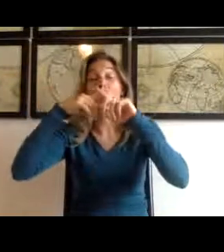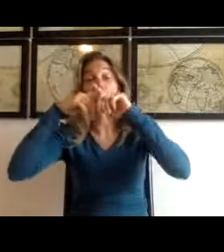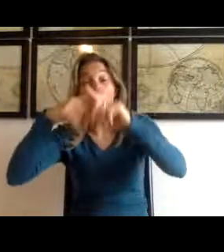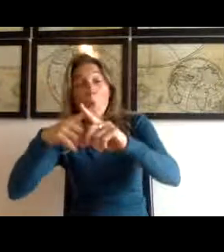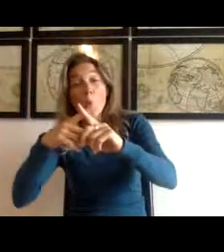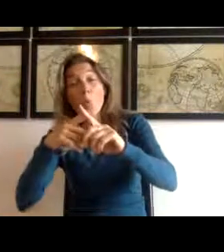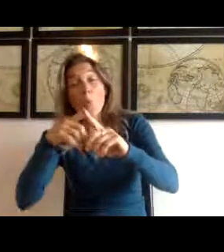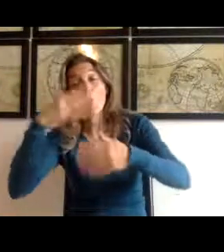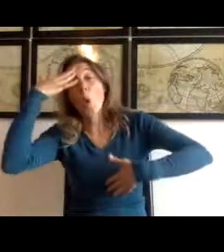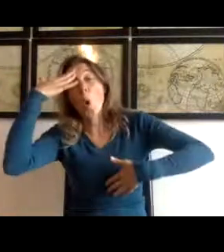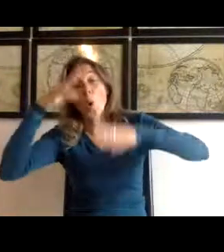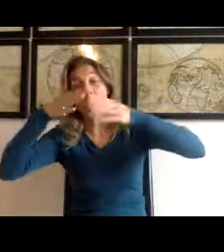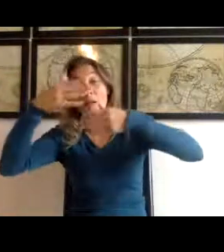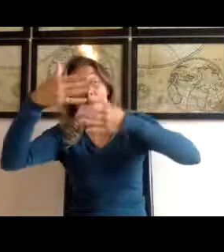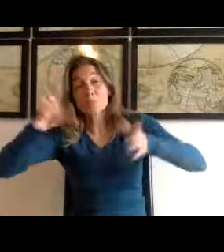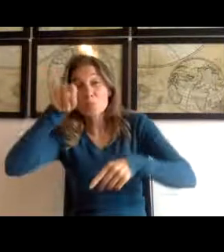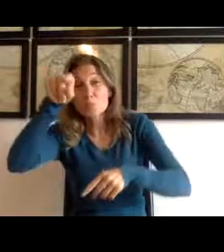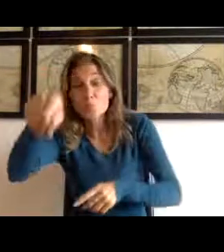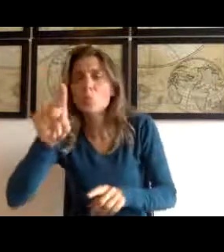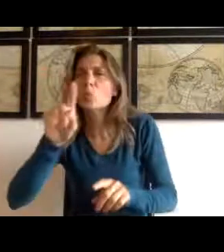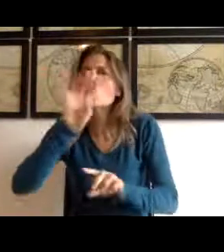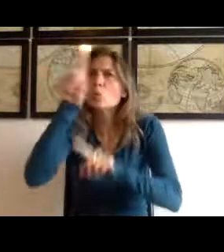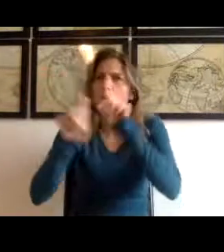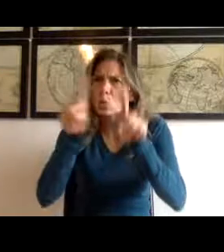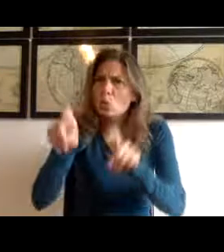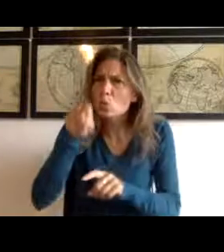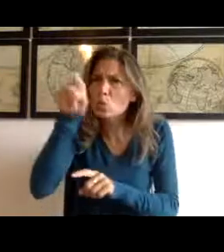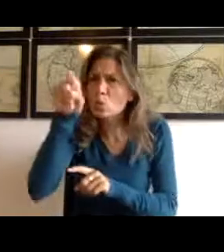Sometimes it's not possible to just write an email or call them.